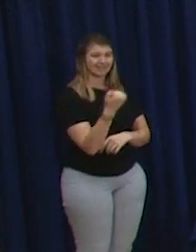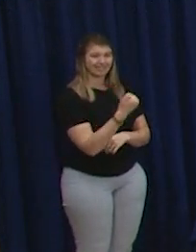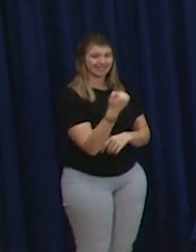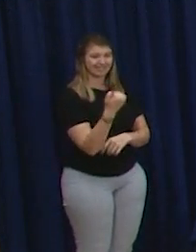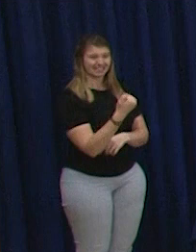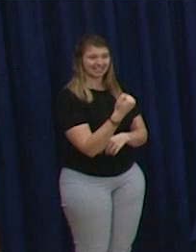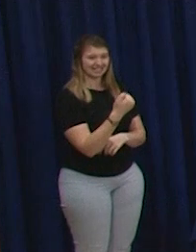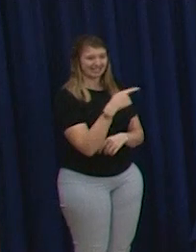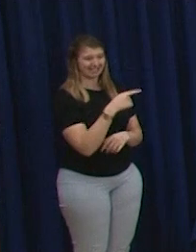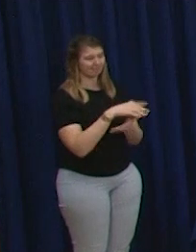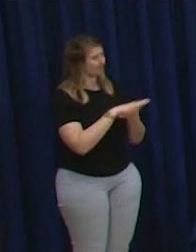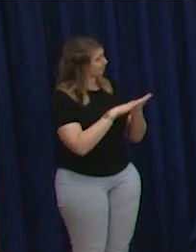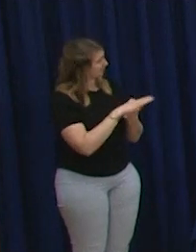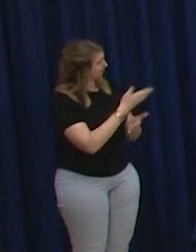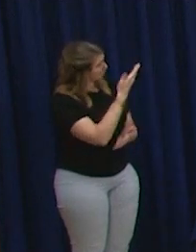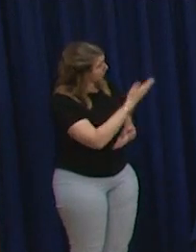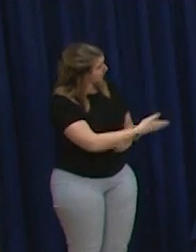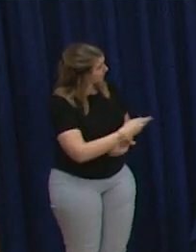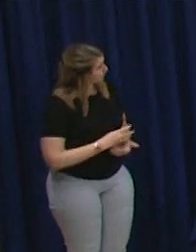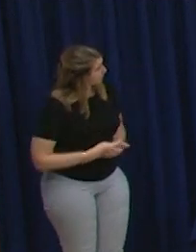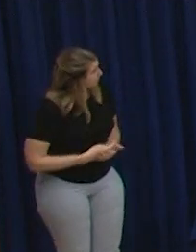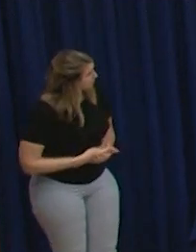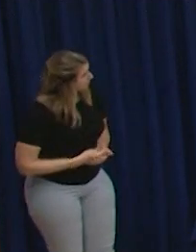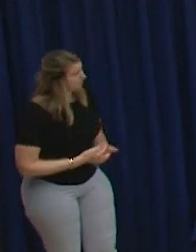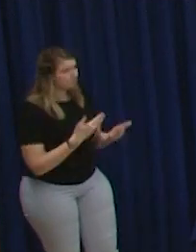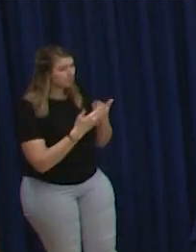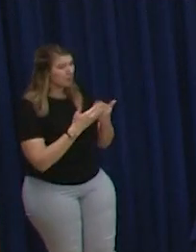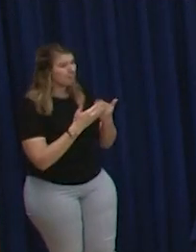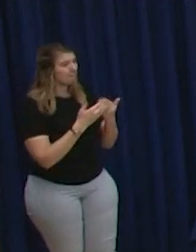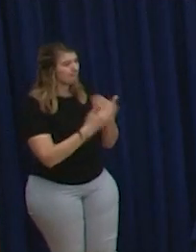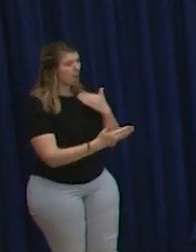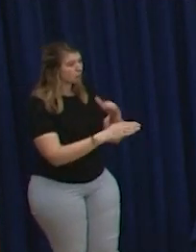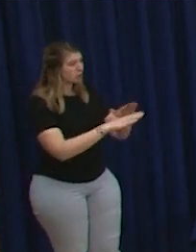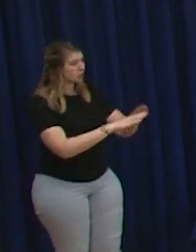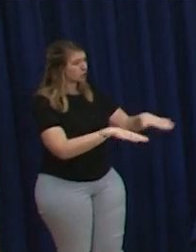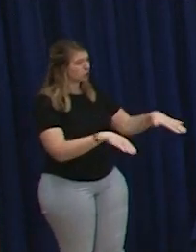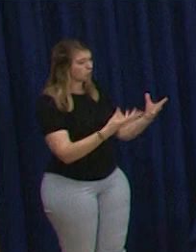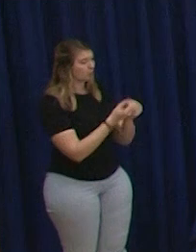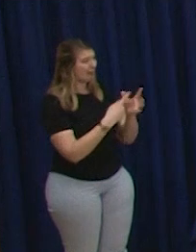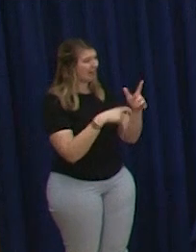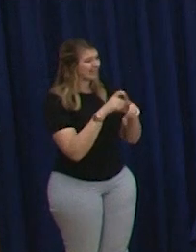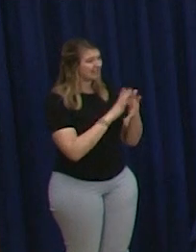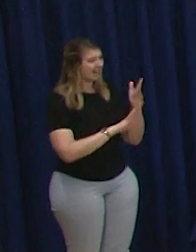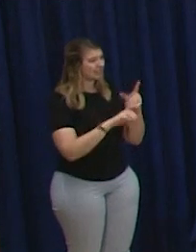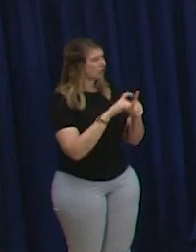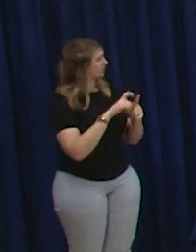how you feel about this one, that says that most children with ADHD, hear 20,000 we let the 20,000